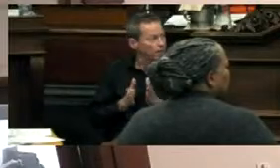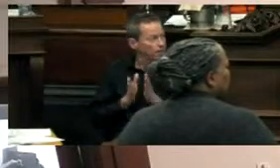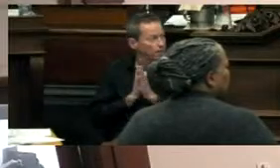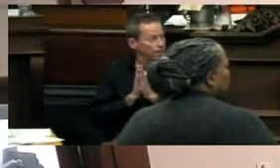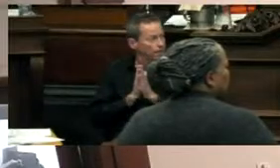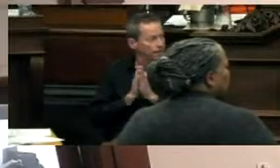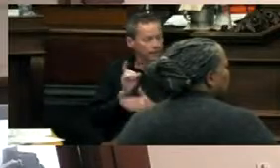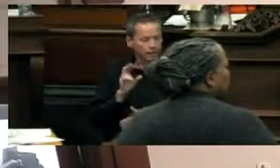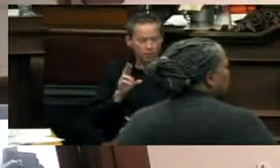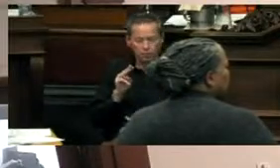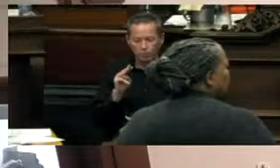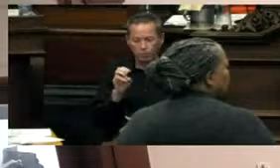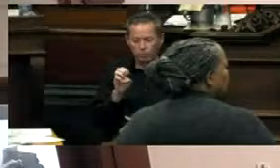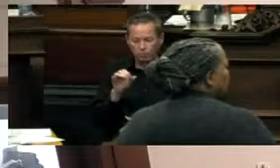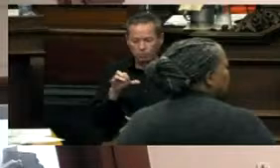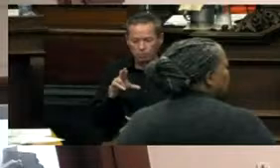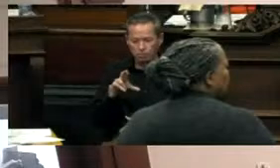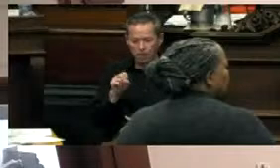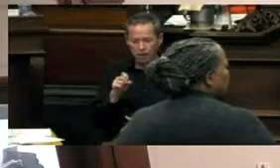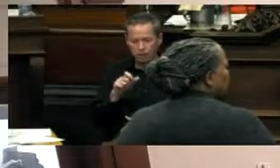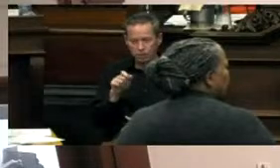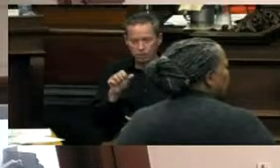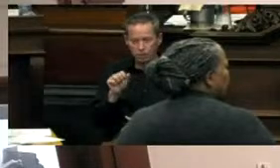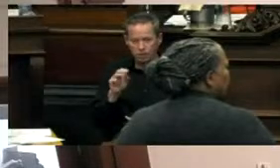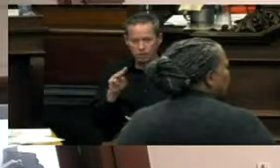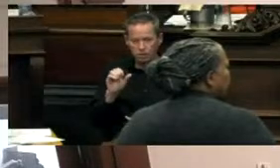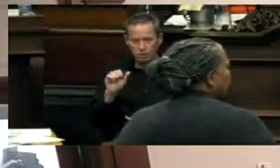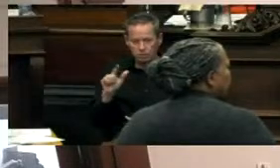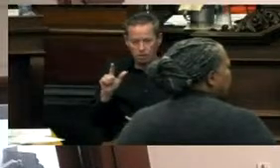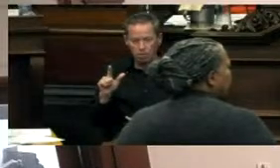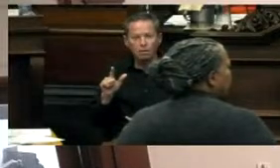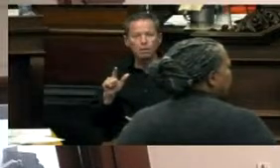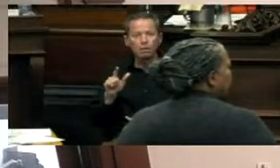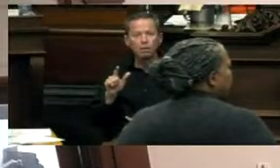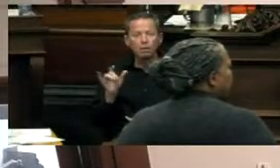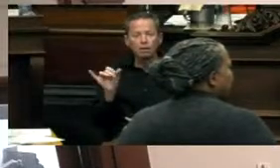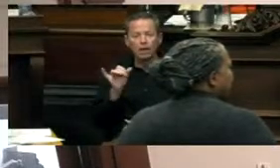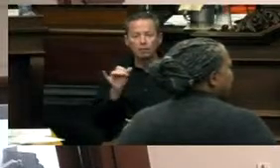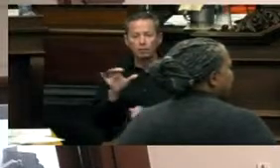there's a million questions around the PAB. And maybe I